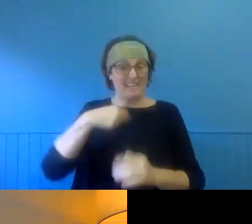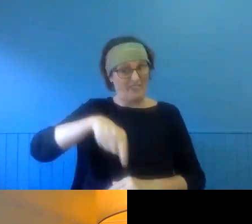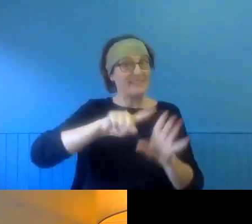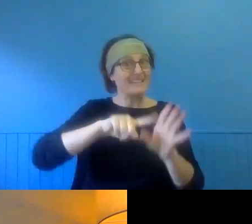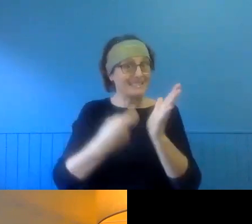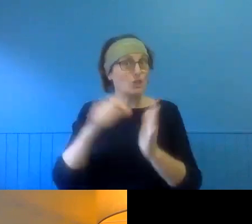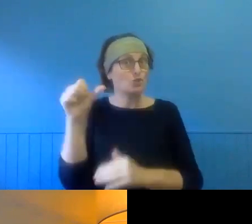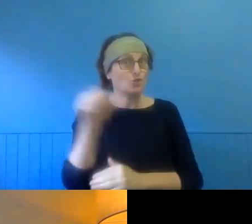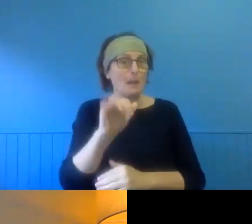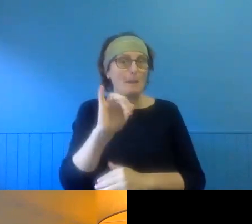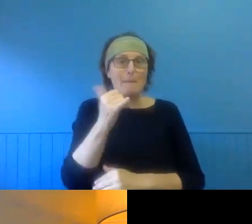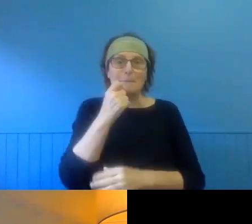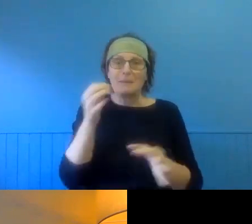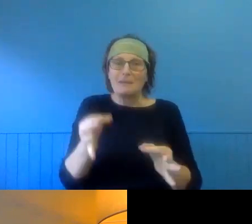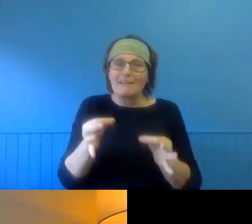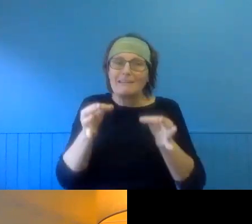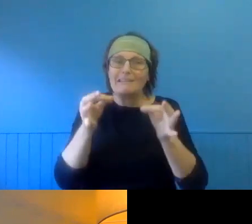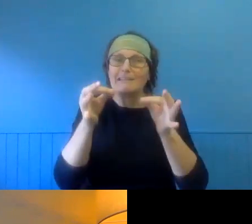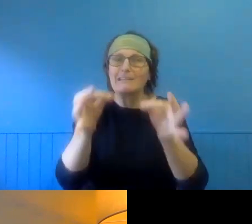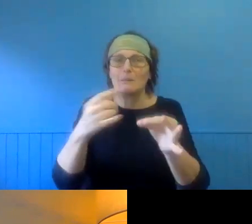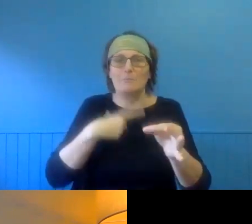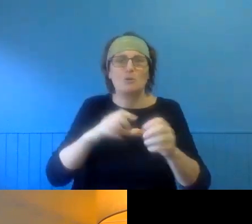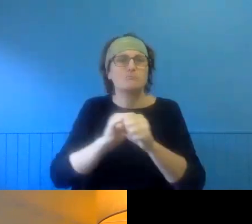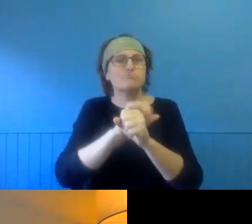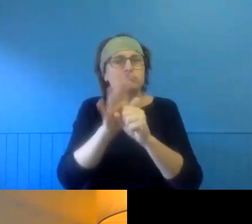might have been slowed down to the pandemic and things might have been